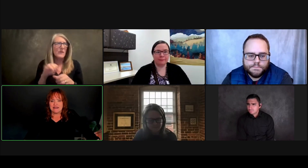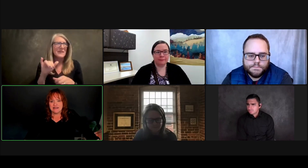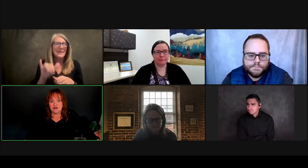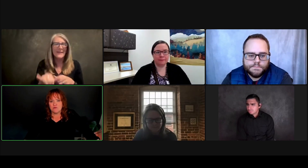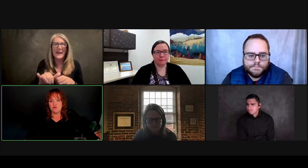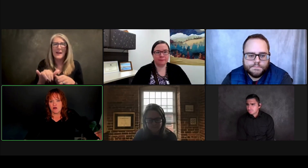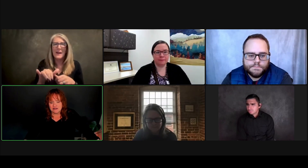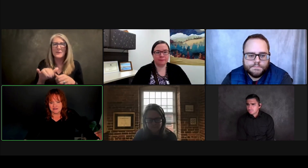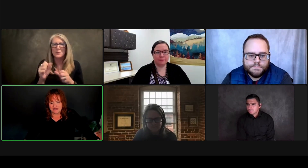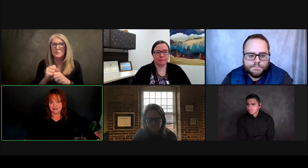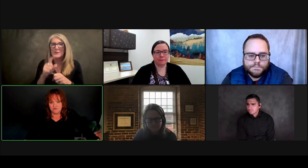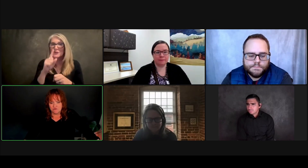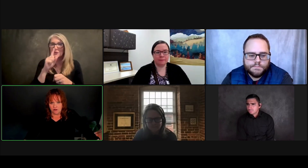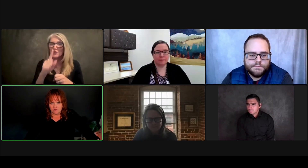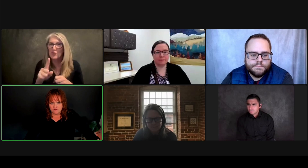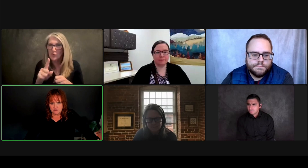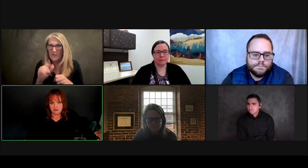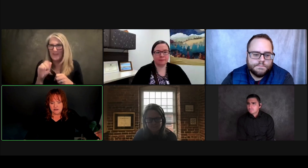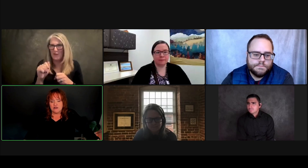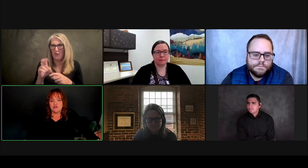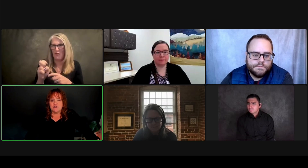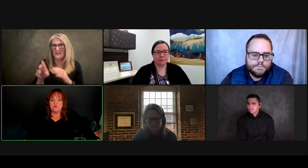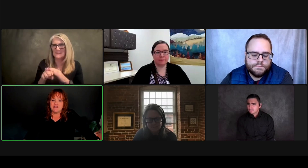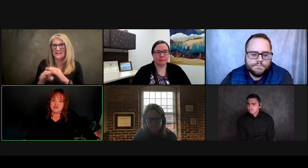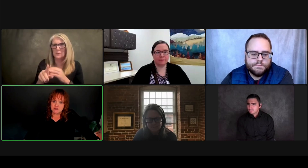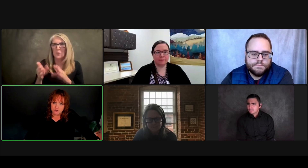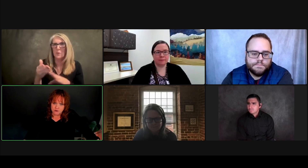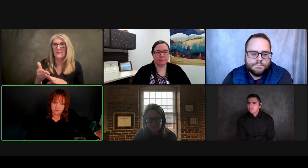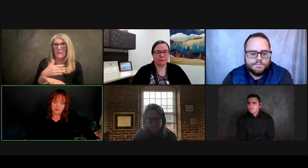Is there a process involved to ensure